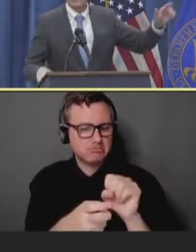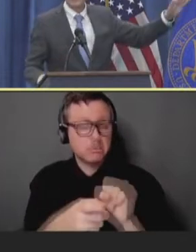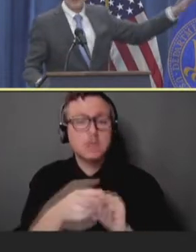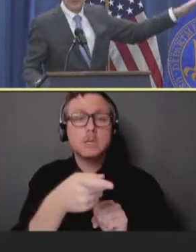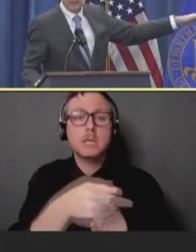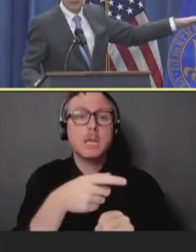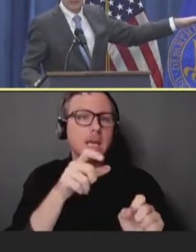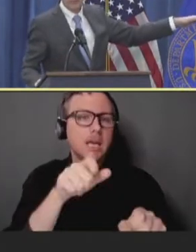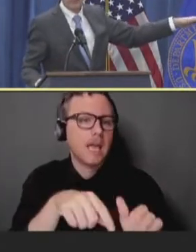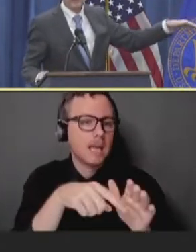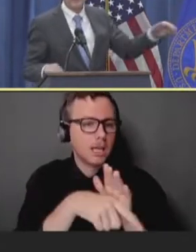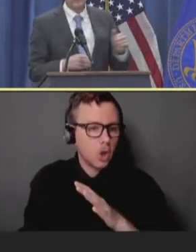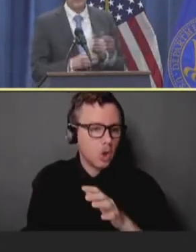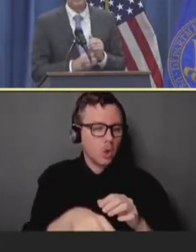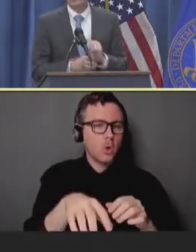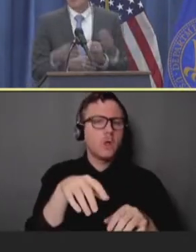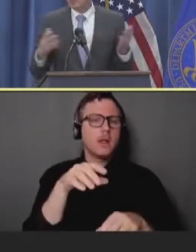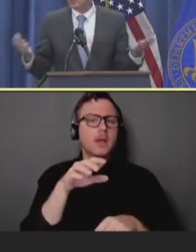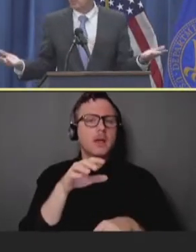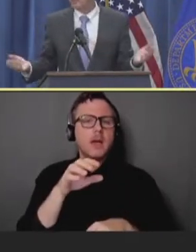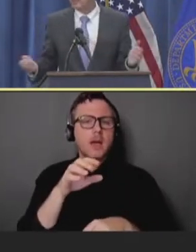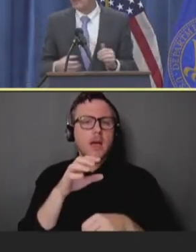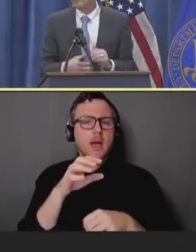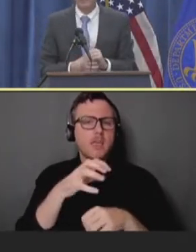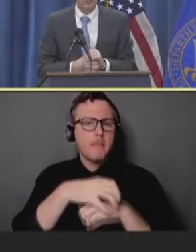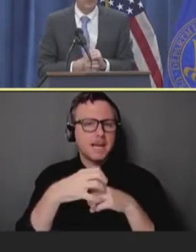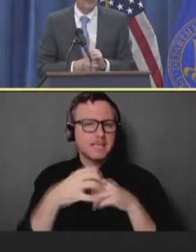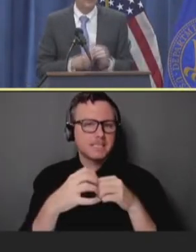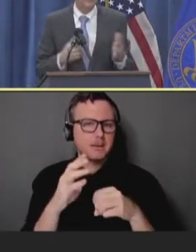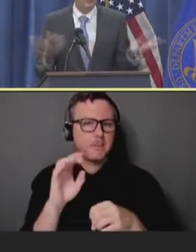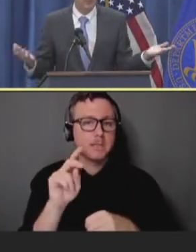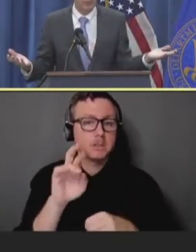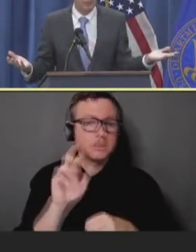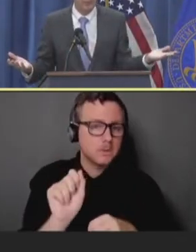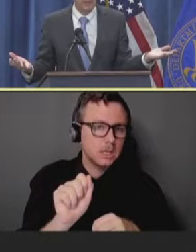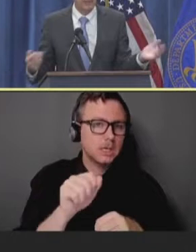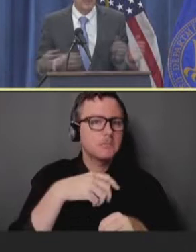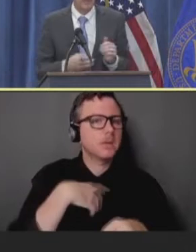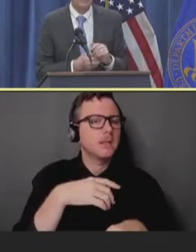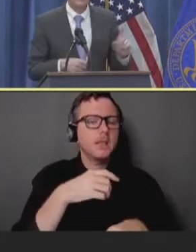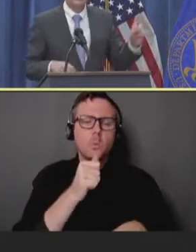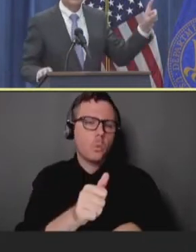They might kill a few brain cells, but the person won't die of meningitis or encephalitis.